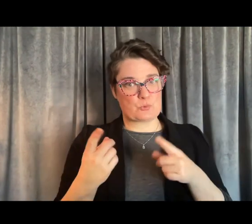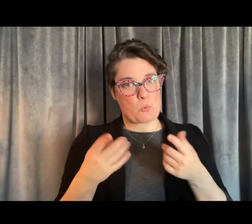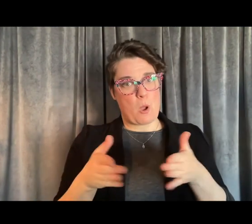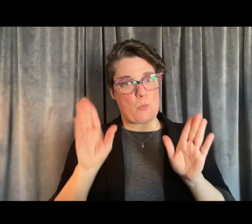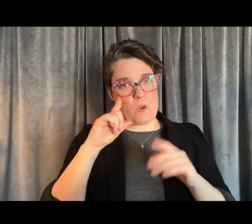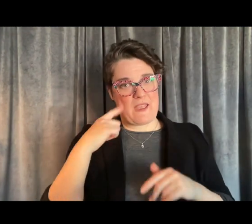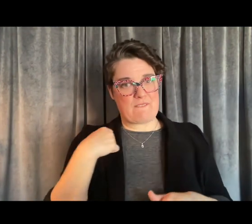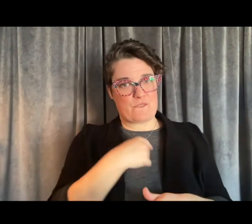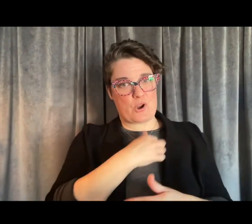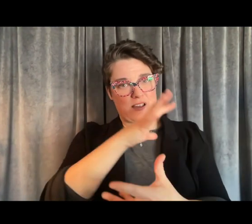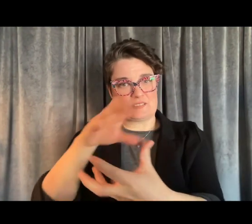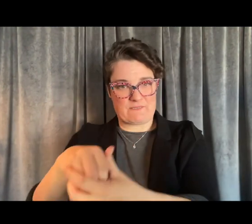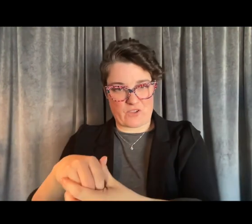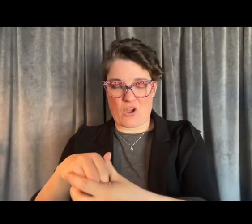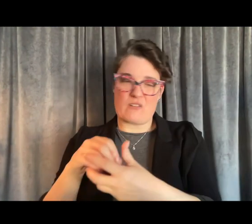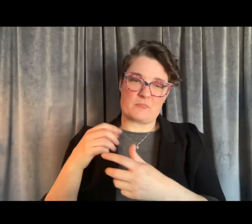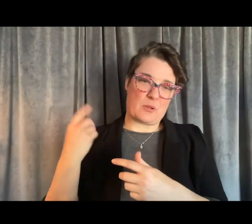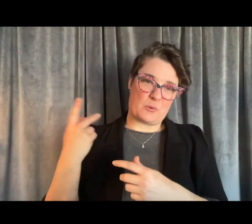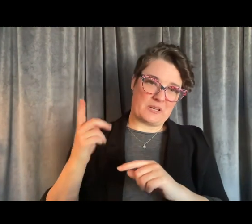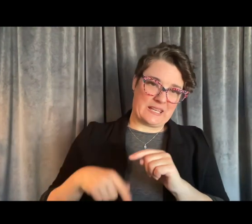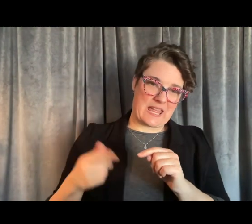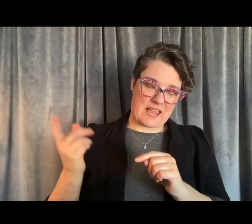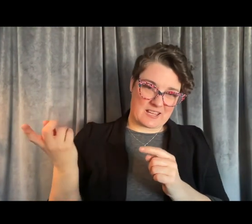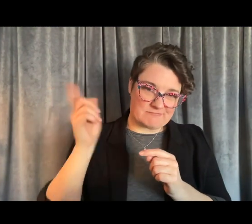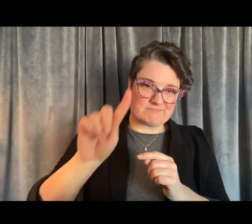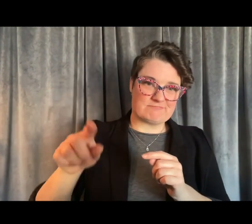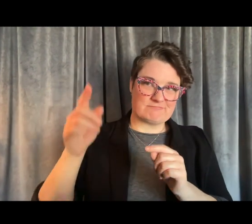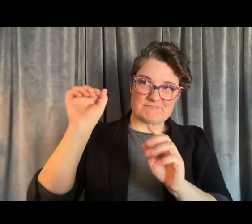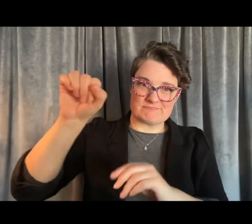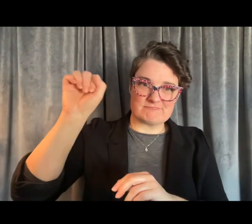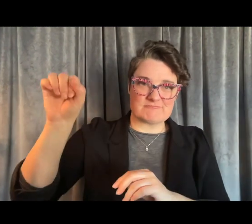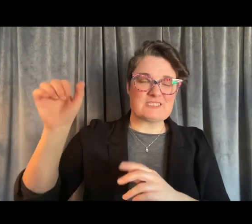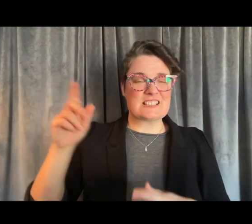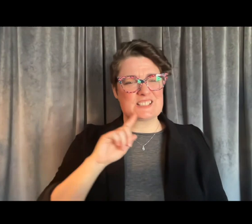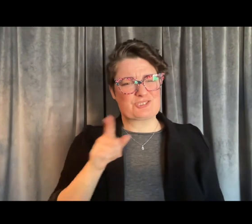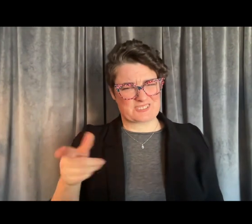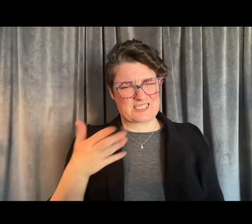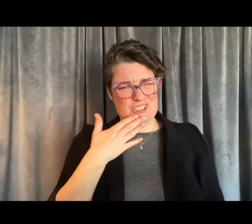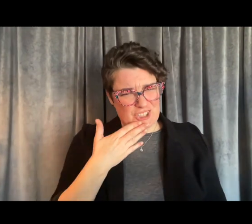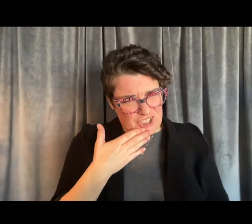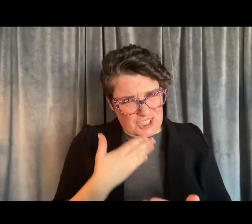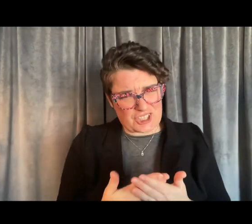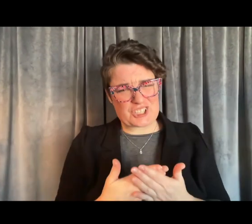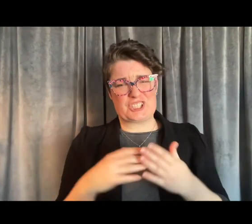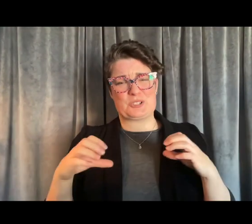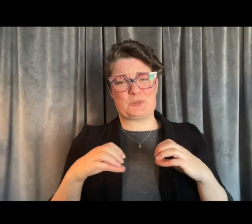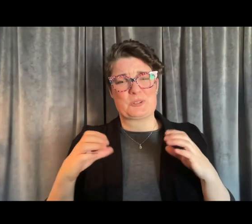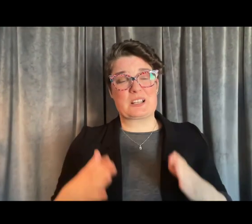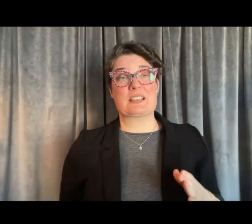was a way for us to be involved without being able to go knocking door to door. She's a really good organizer.